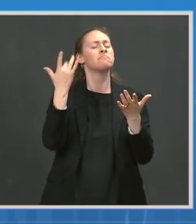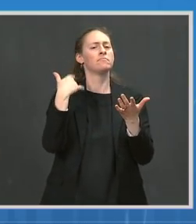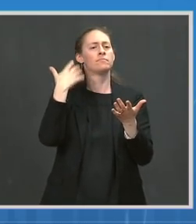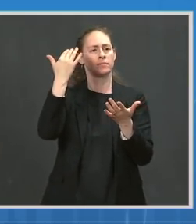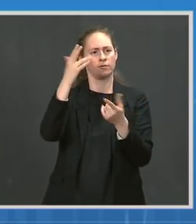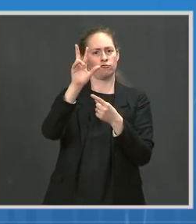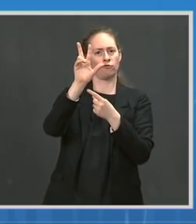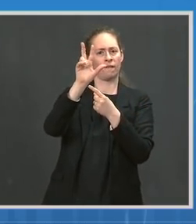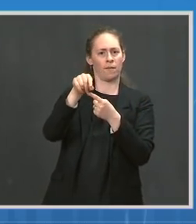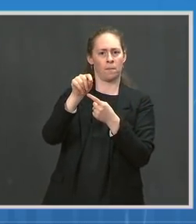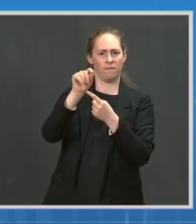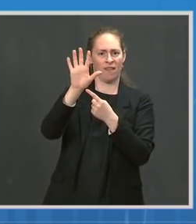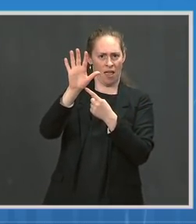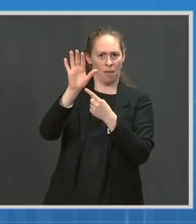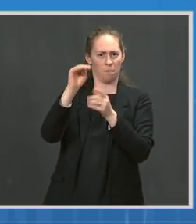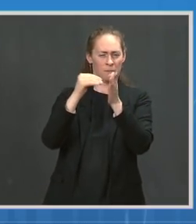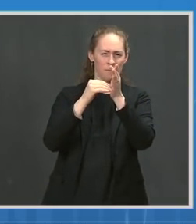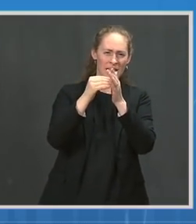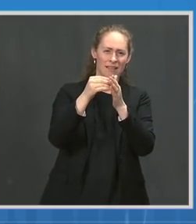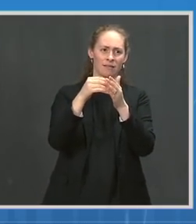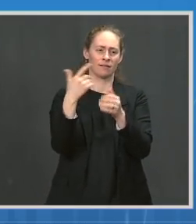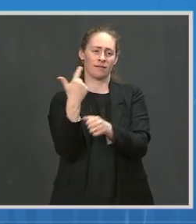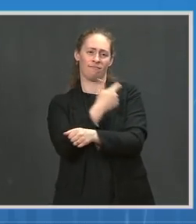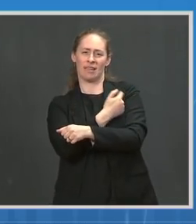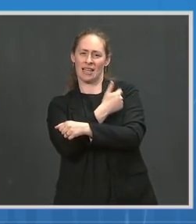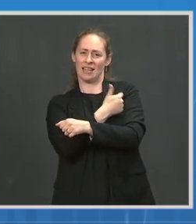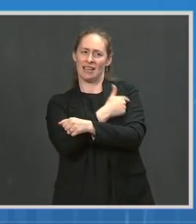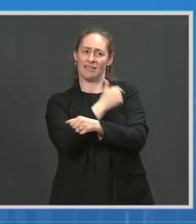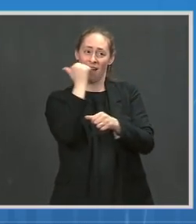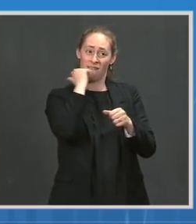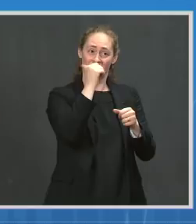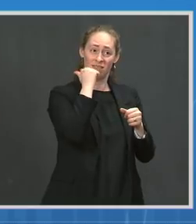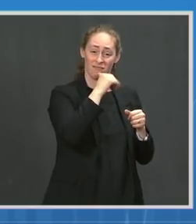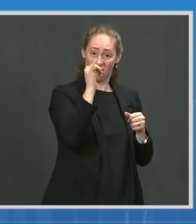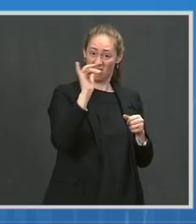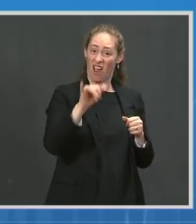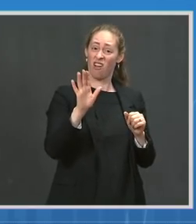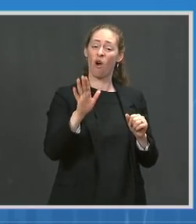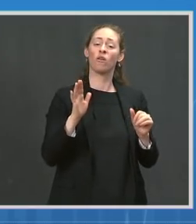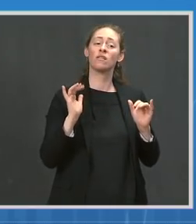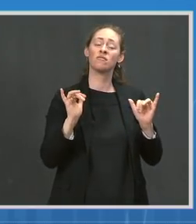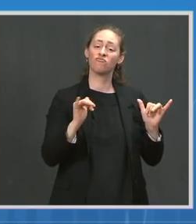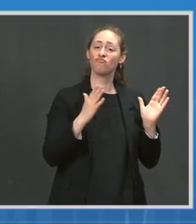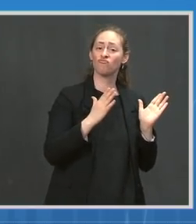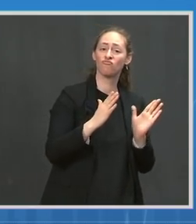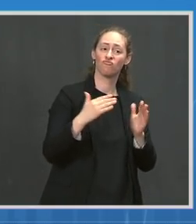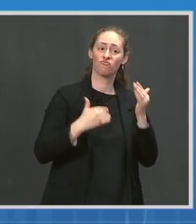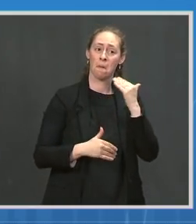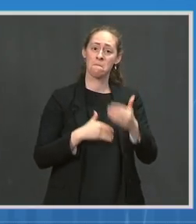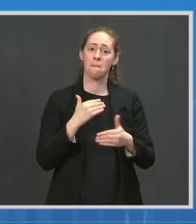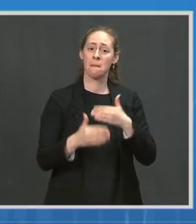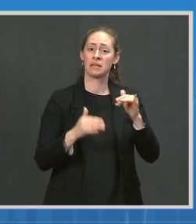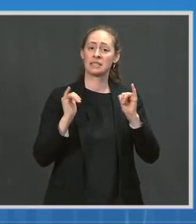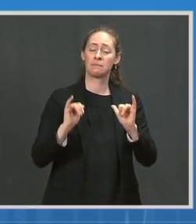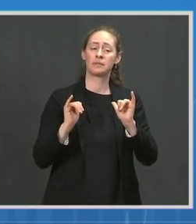Do you expect that to be the pace we're going to see of vaccinations per day throughout the summer?